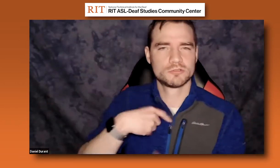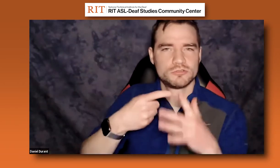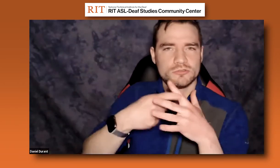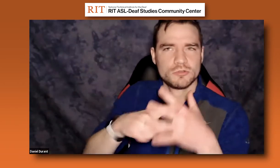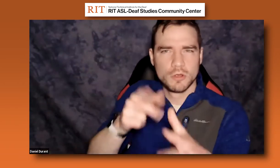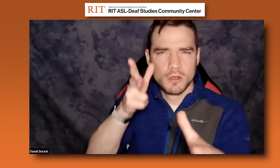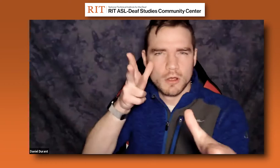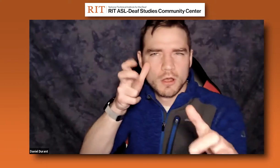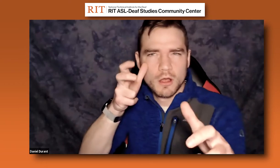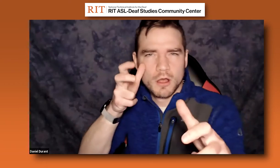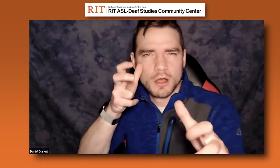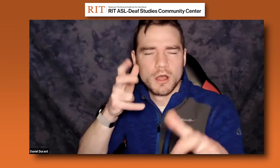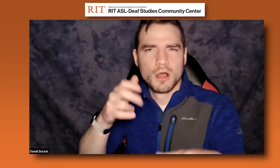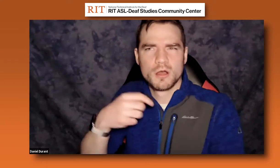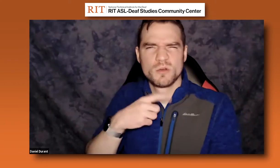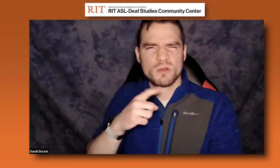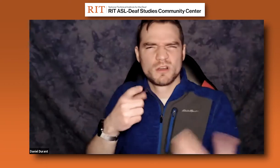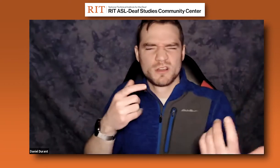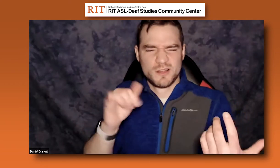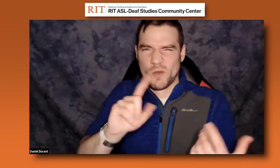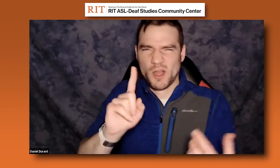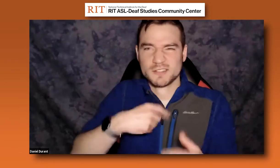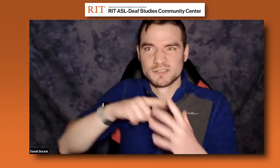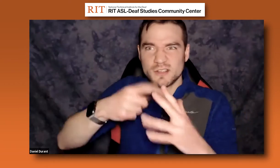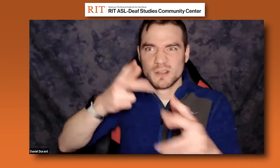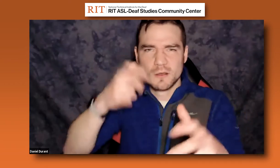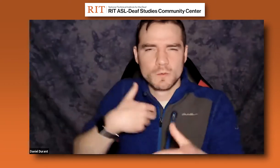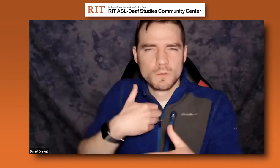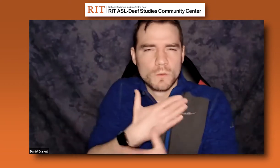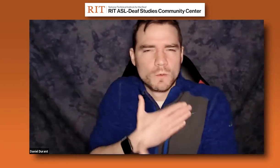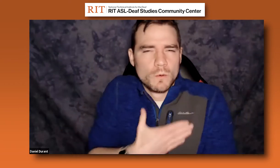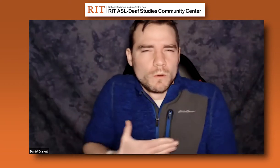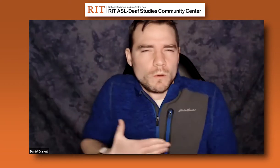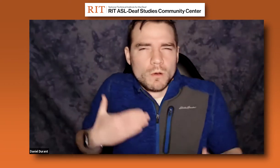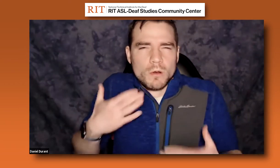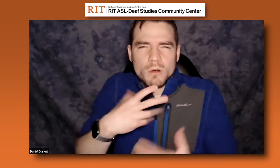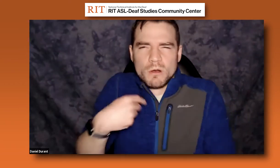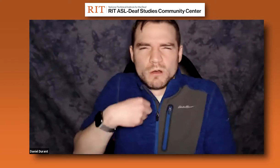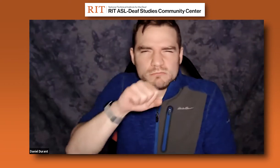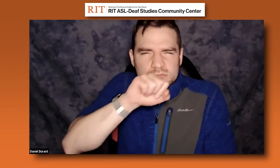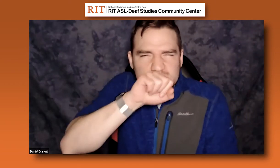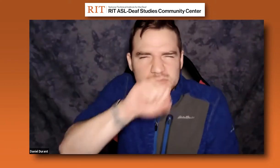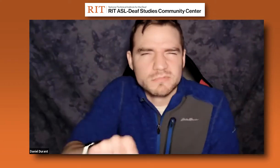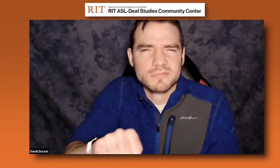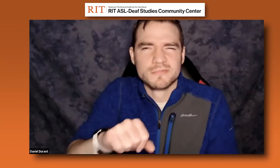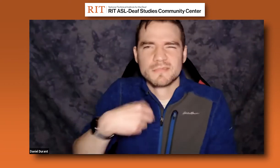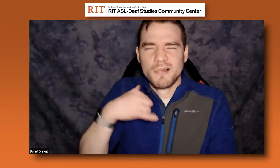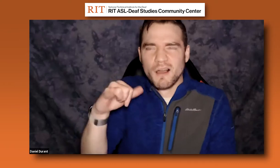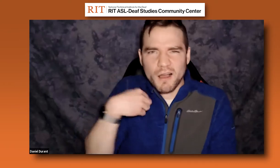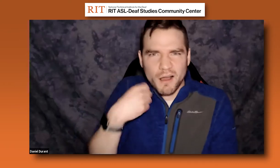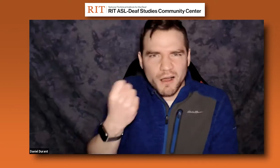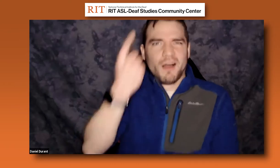and that's where I really started to pick up, that's where I started to really enjoy, fall in love with,